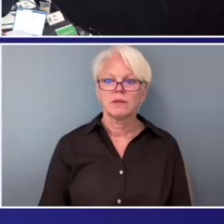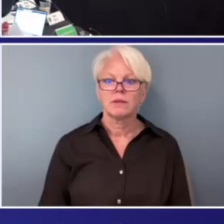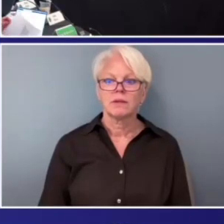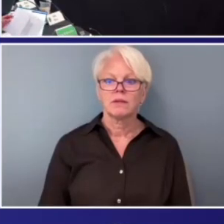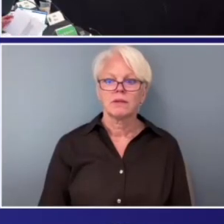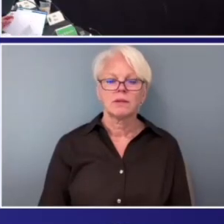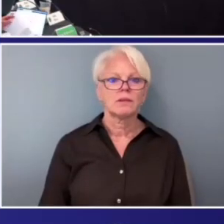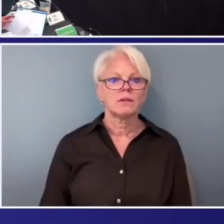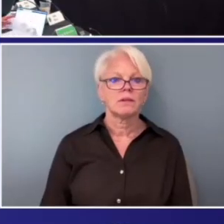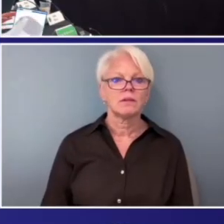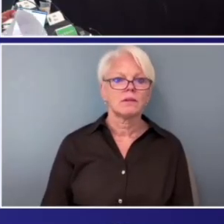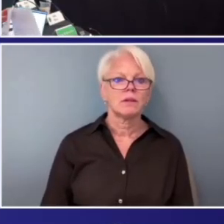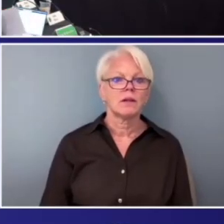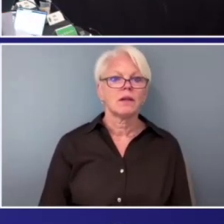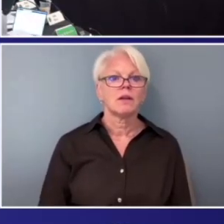Everybody good? Okay.